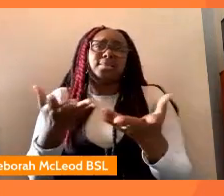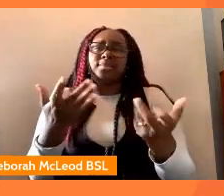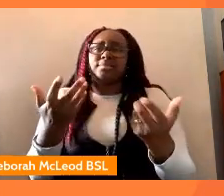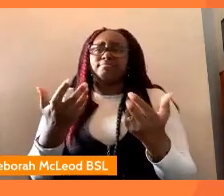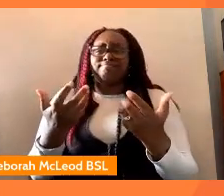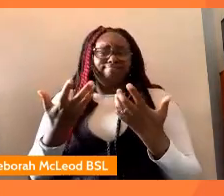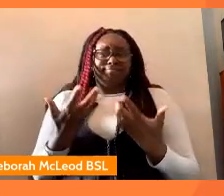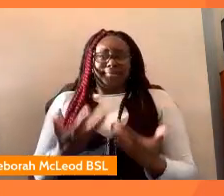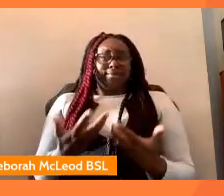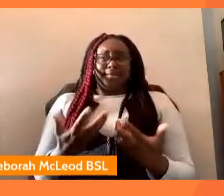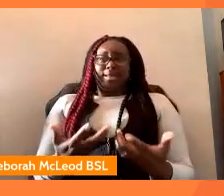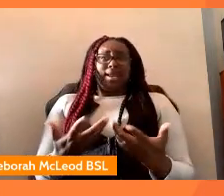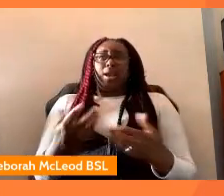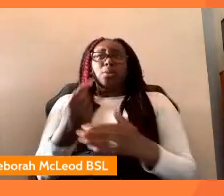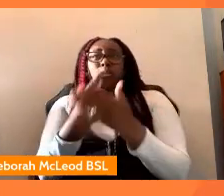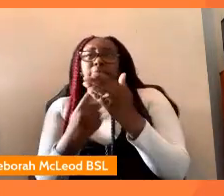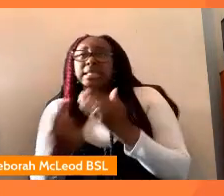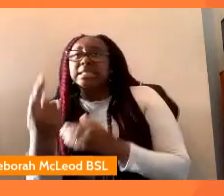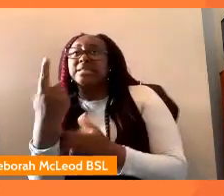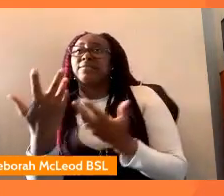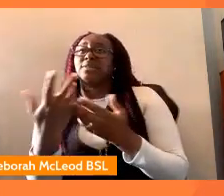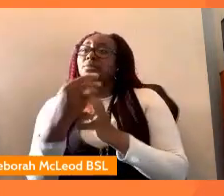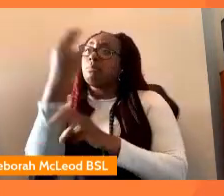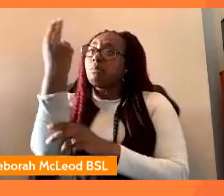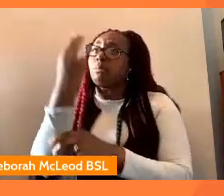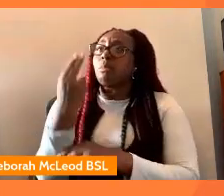as individual arts organisations we find difficult to do.